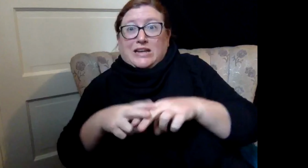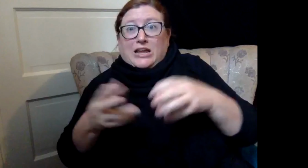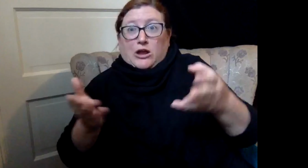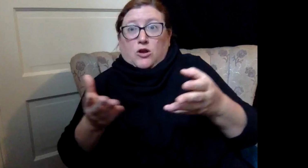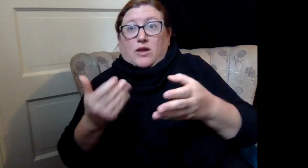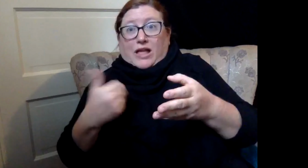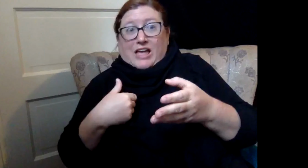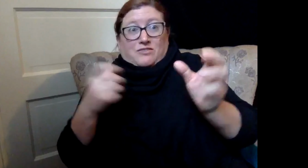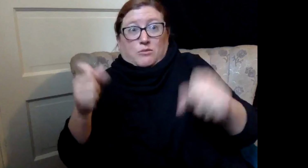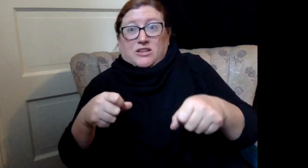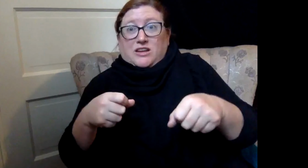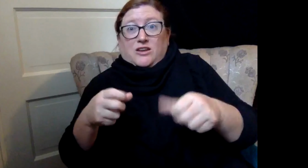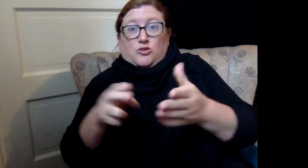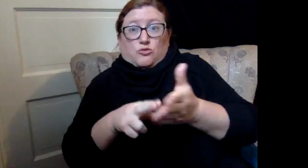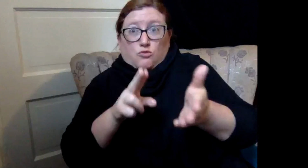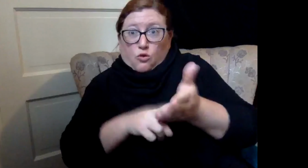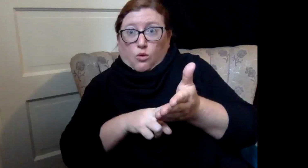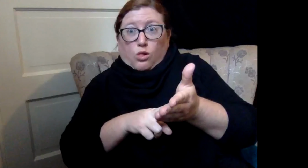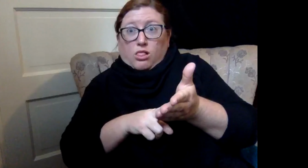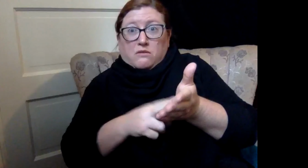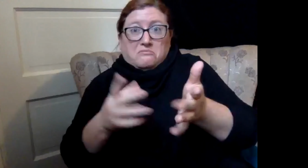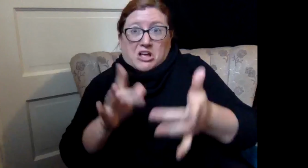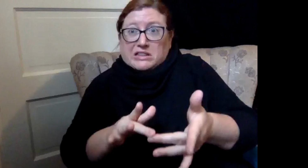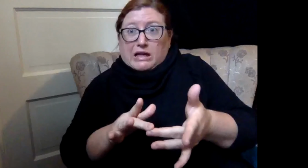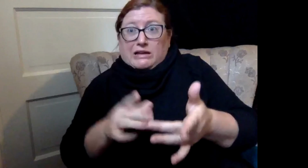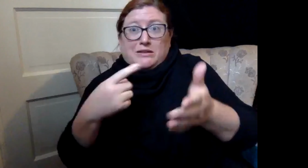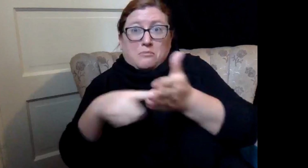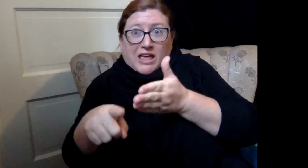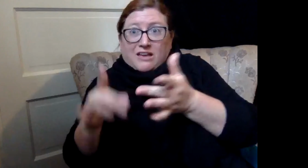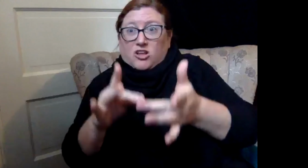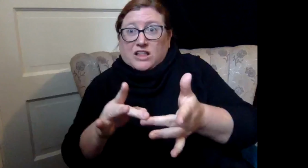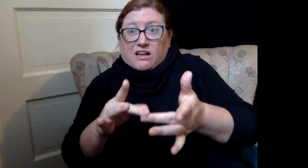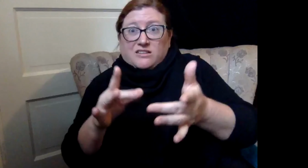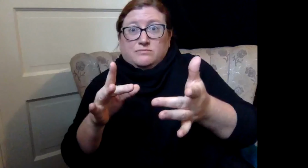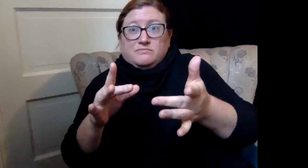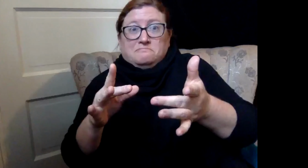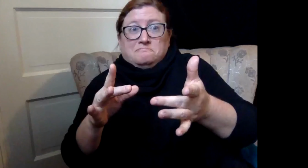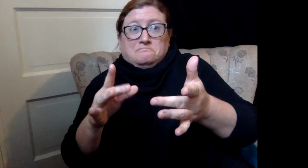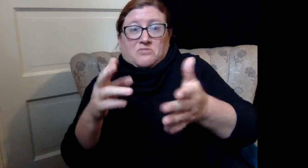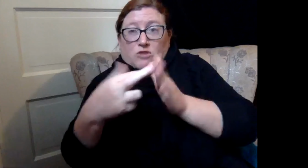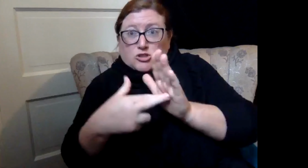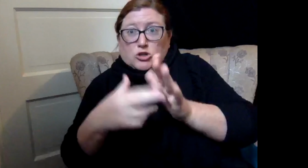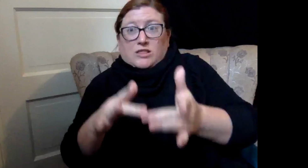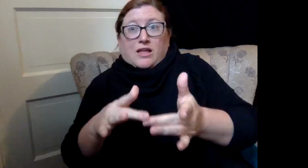Students do have the ability, even as we are sitting here, to enroll on-line and to pay on-line to register